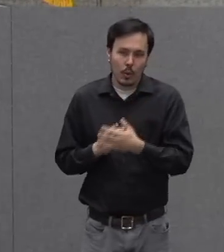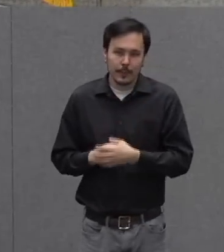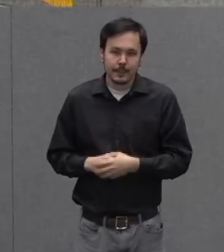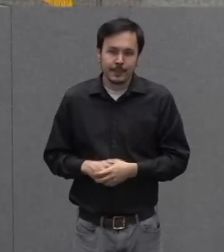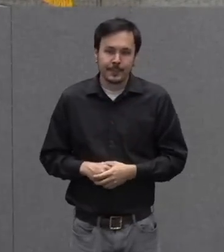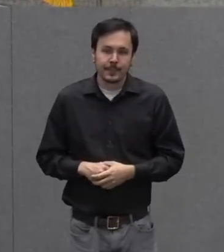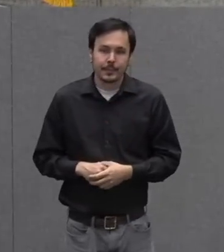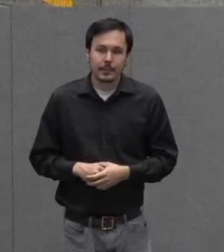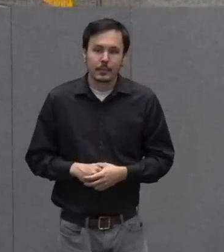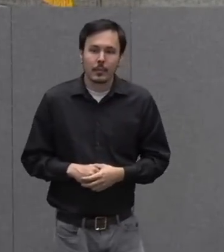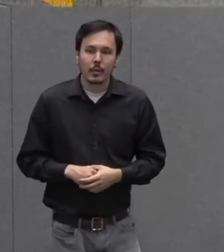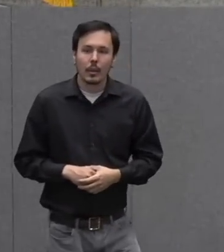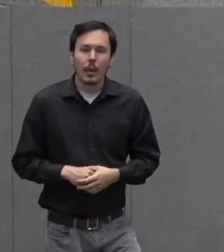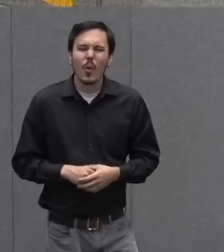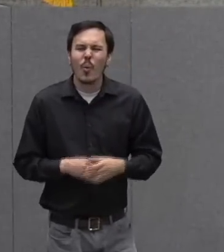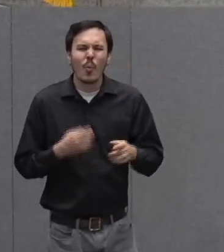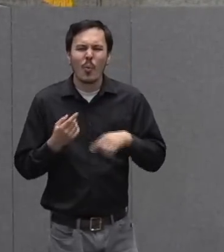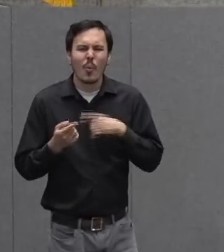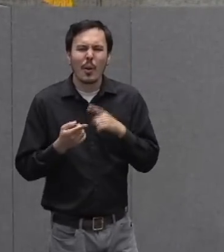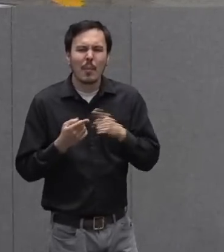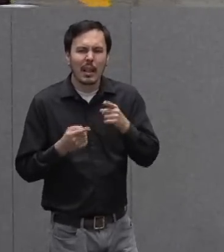How about this plastic container?